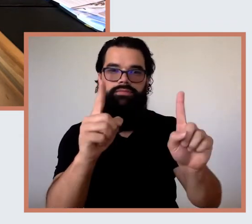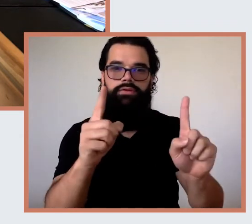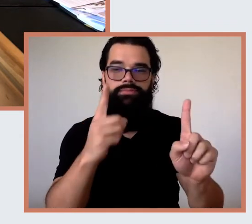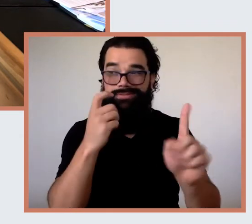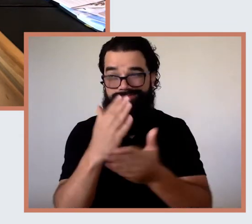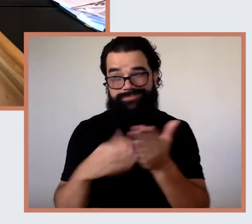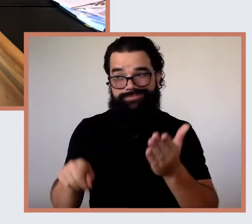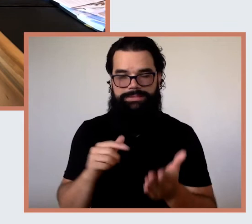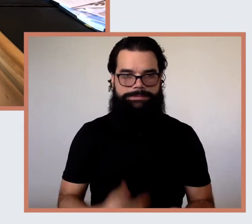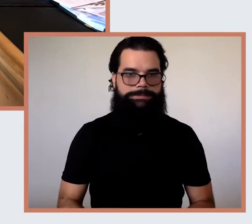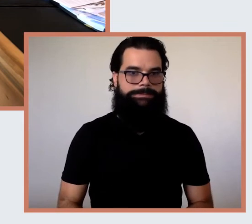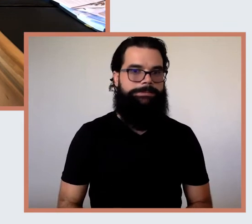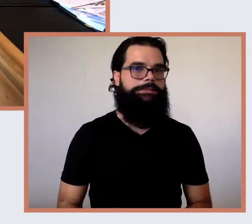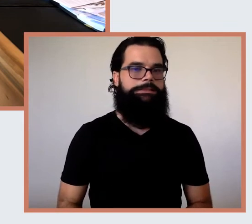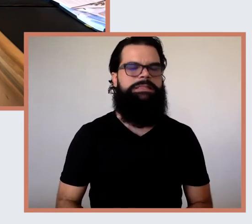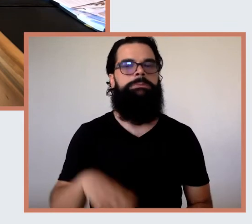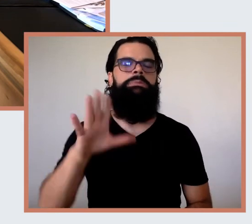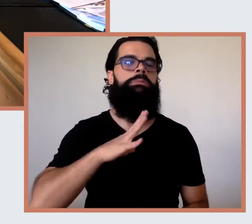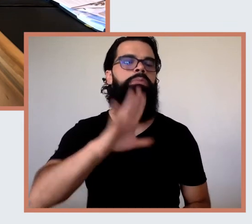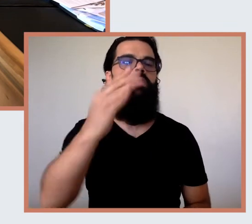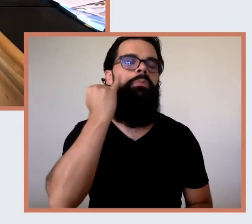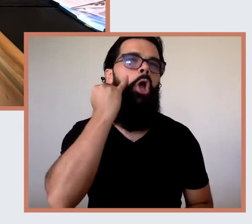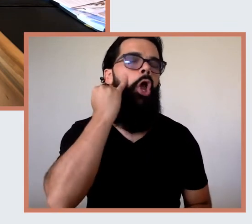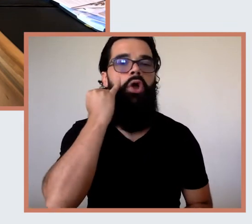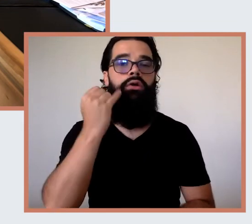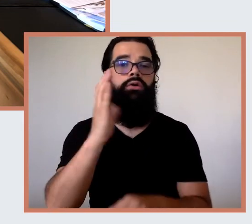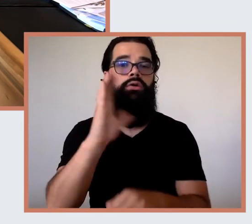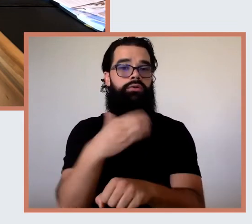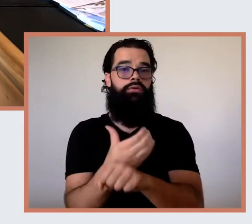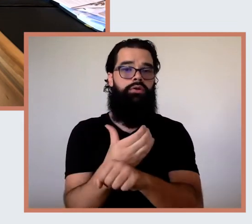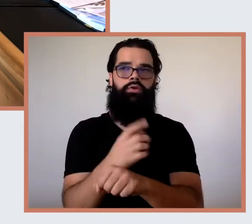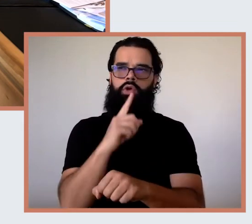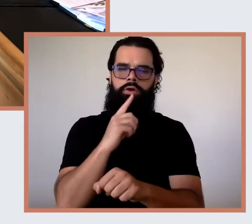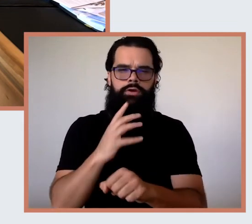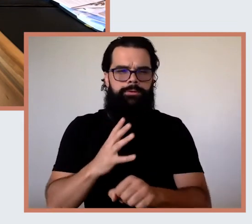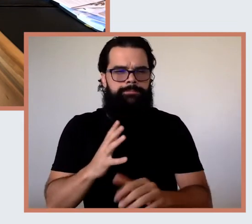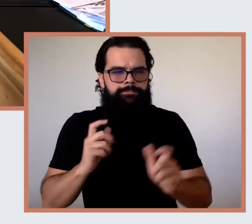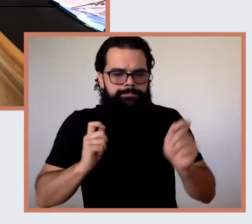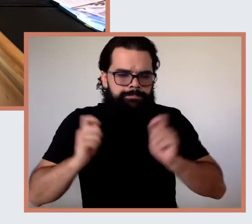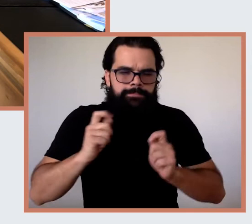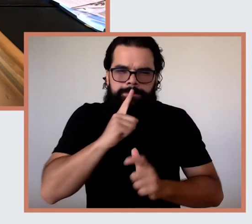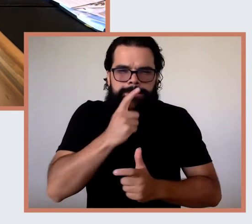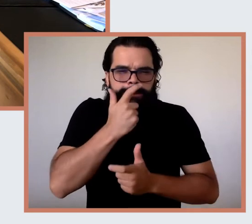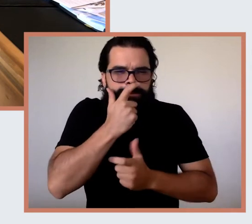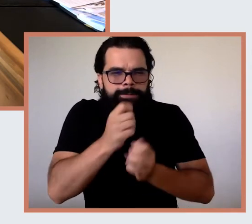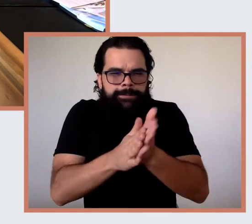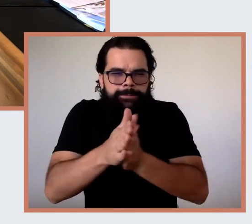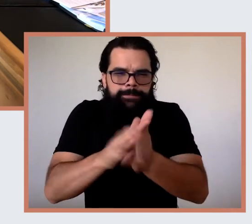because they are not particularly good. Let's assume for just a moment, Carly comes and Carly is expressive and interesting